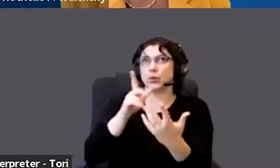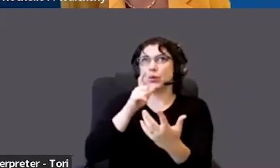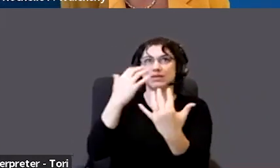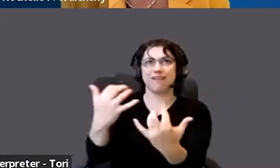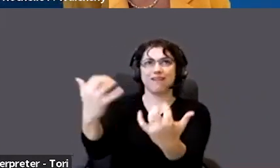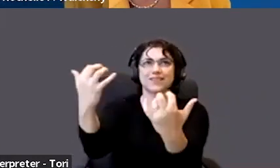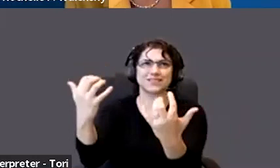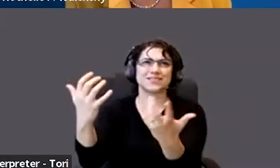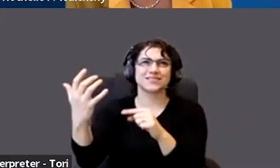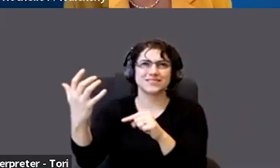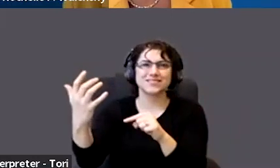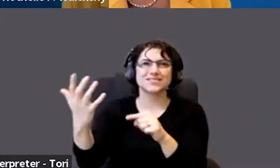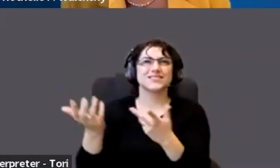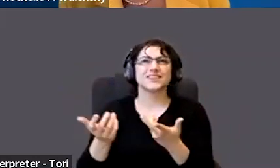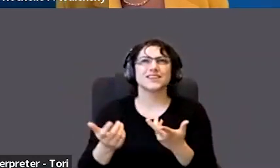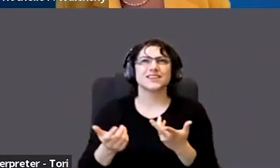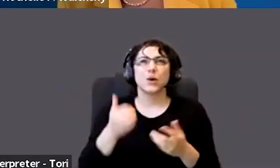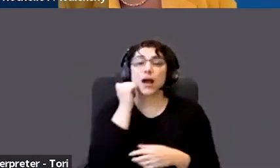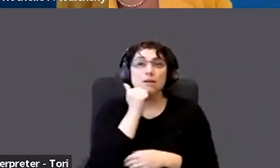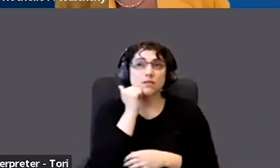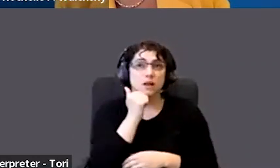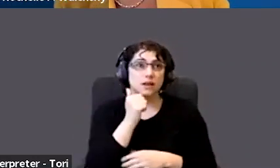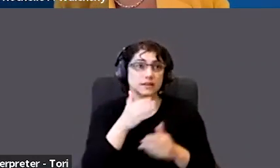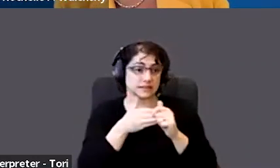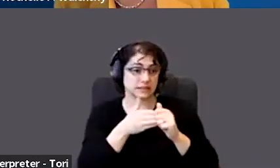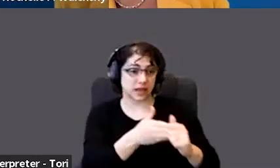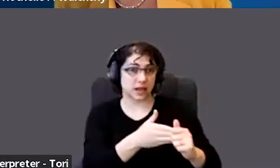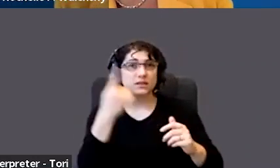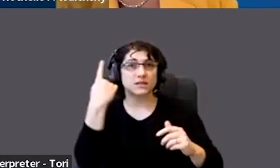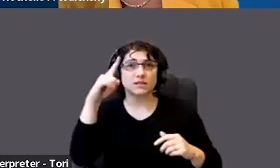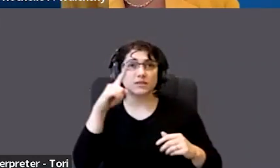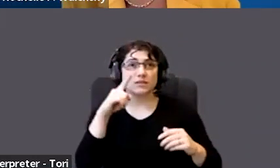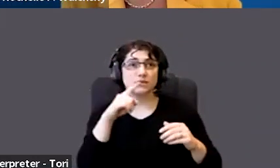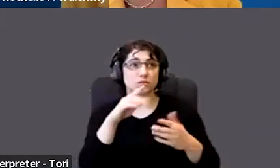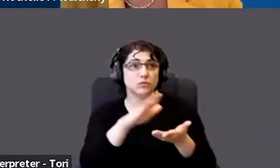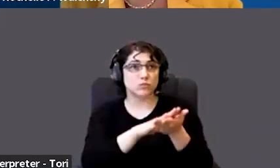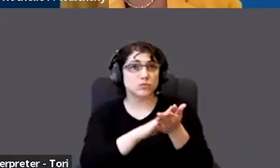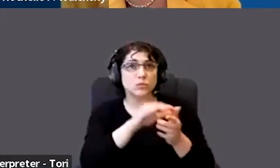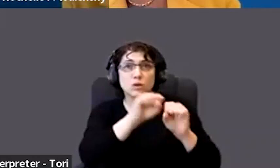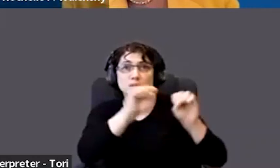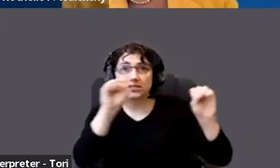as well are is this guidance intended for school systems, is this guidance intended for parents,